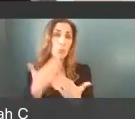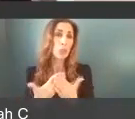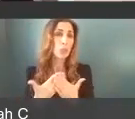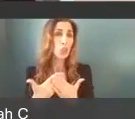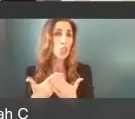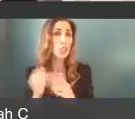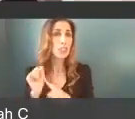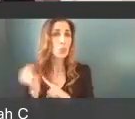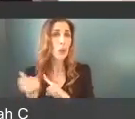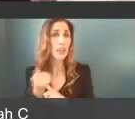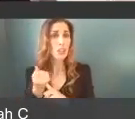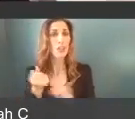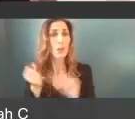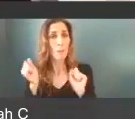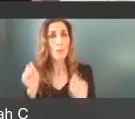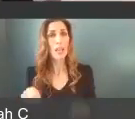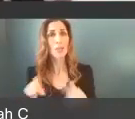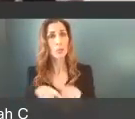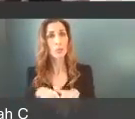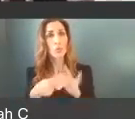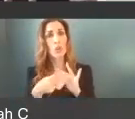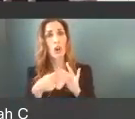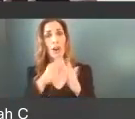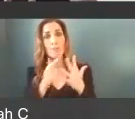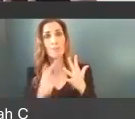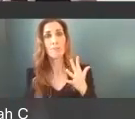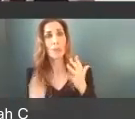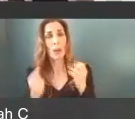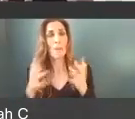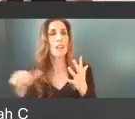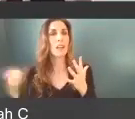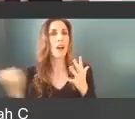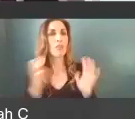being able to start through many other groups of individuals in the County.